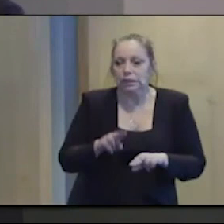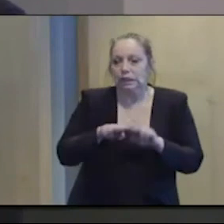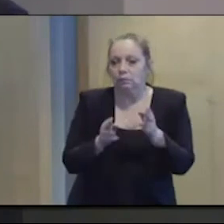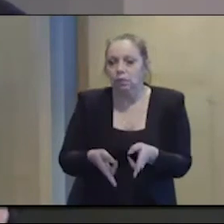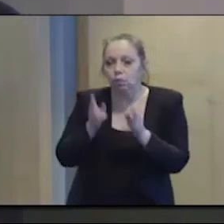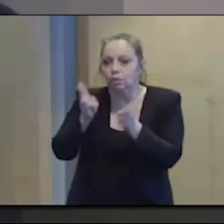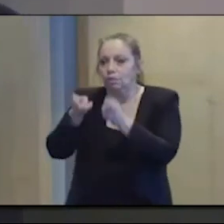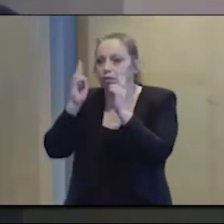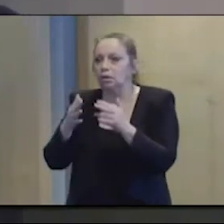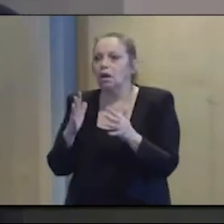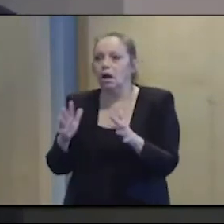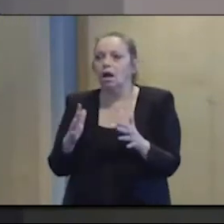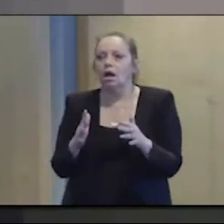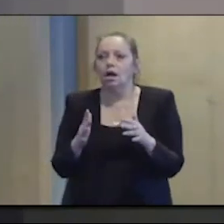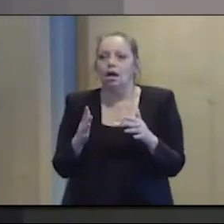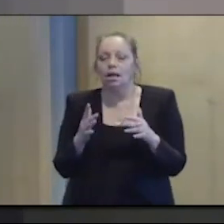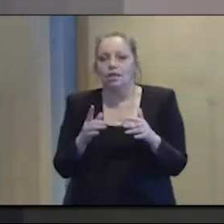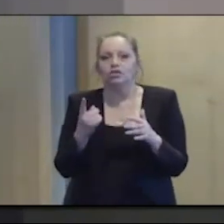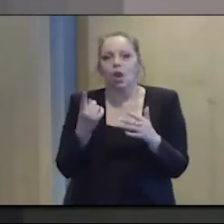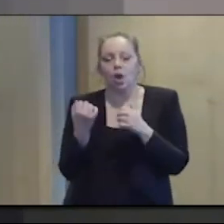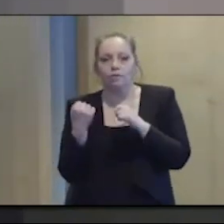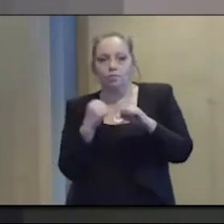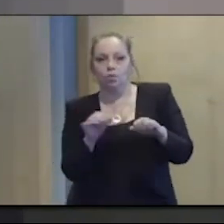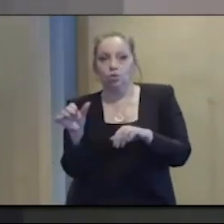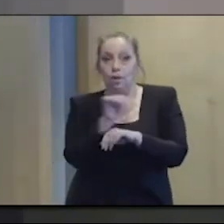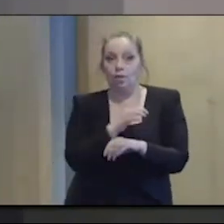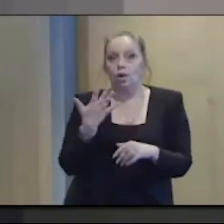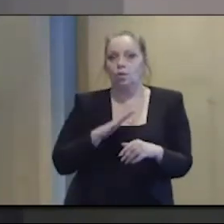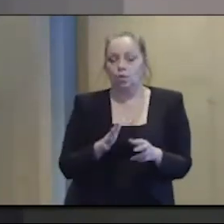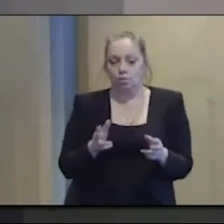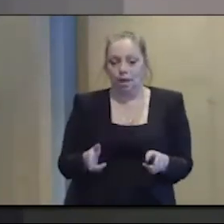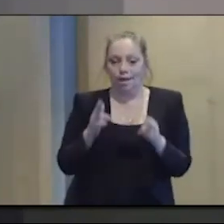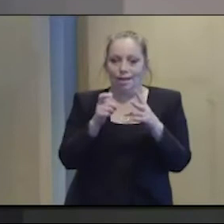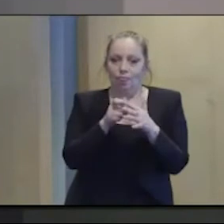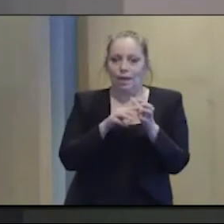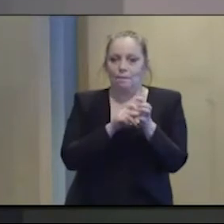there's a lot of pushback when you say we want to build houses that are passive or energy efficient